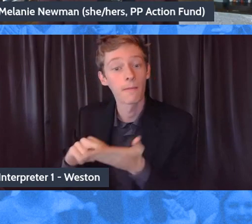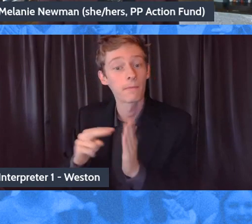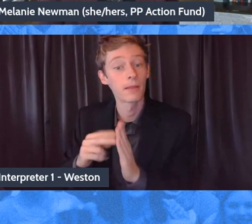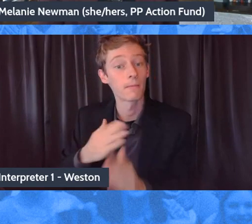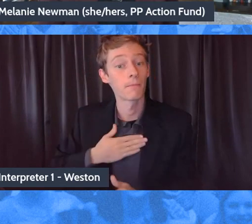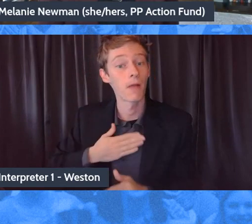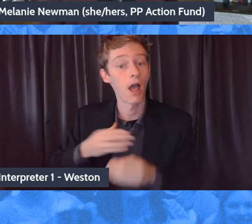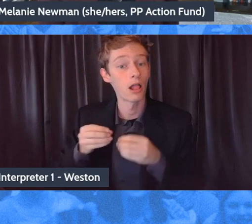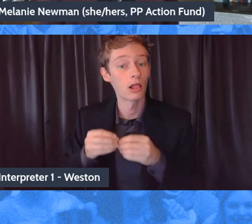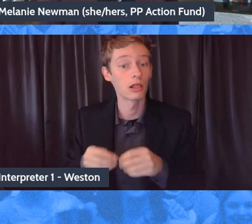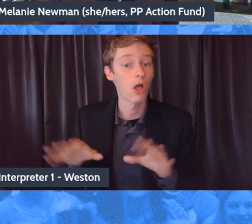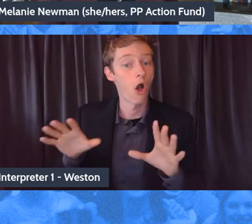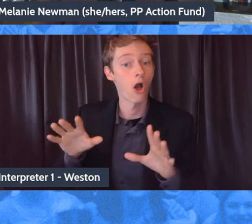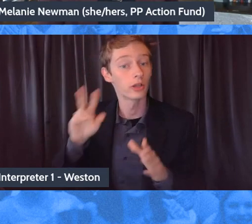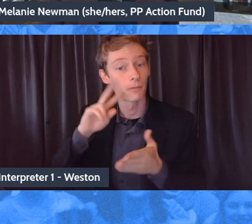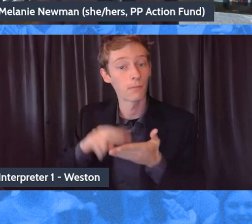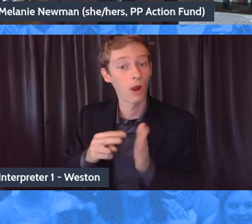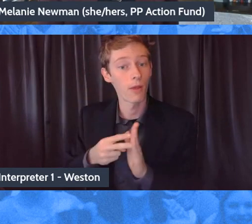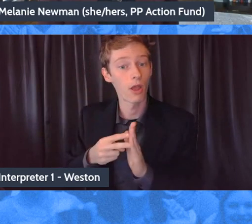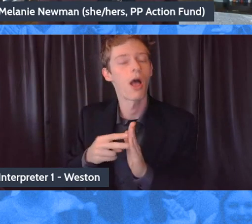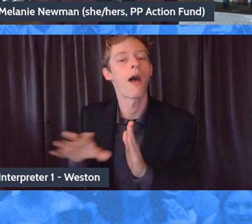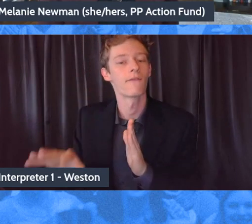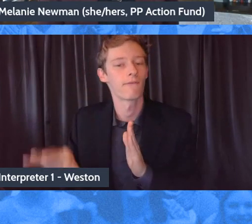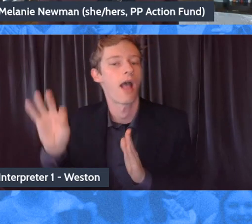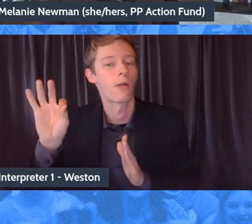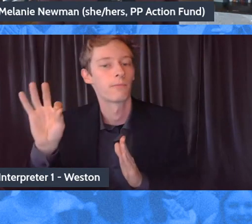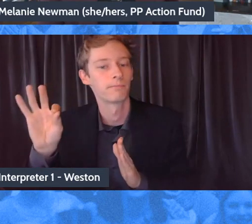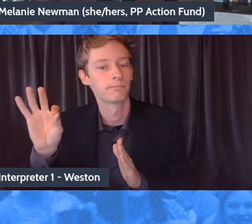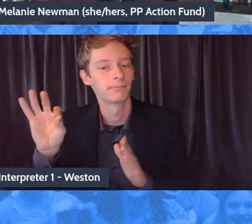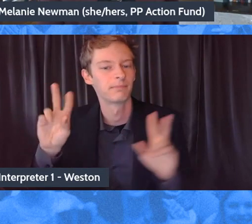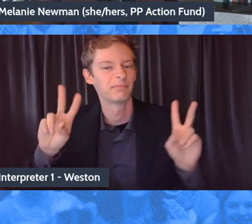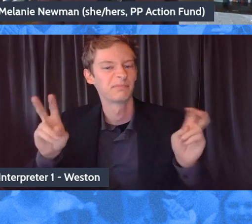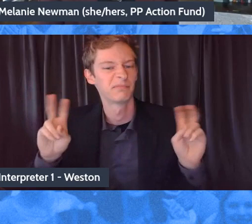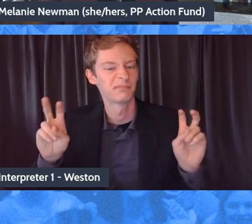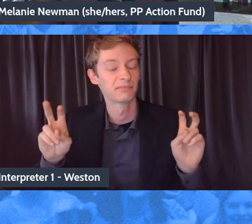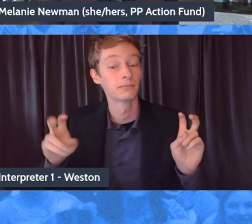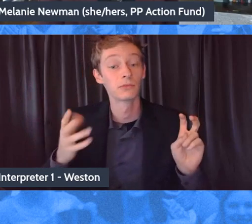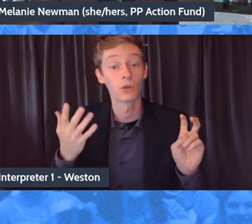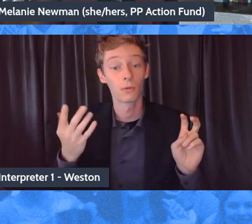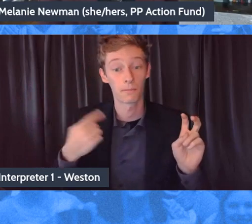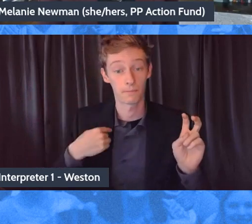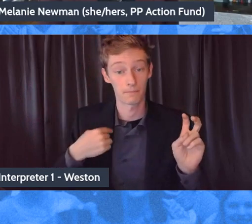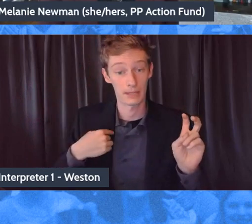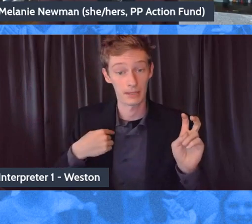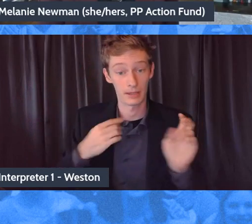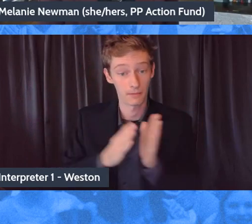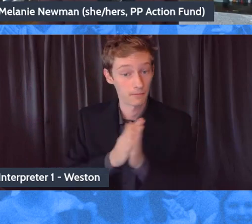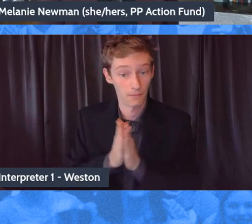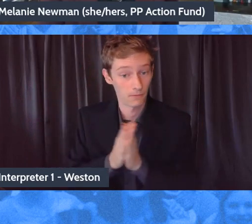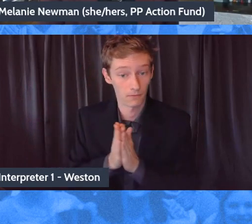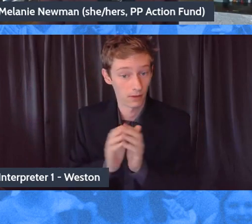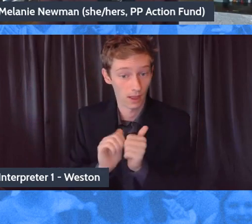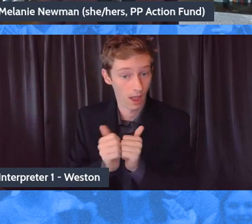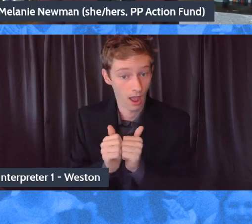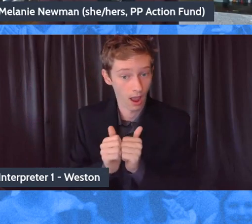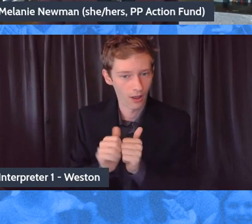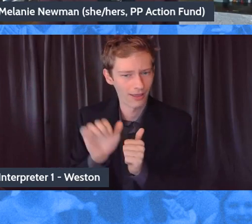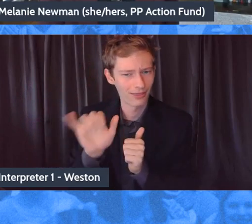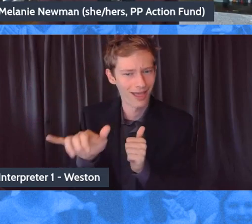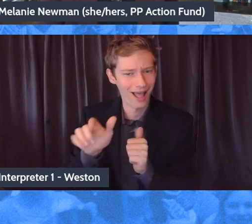So the thing that keeps me motivated is the long arc and that hopefully at some point down the road,